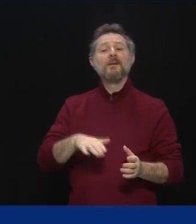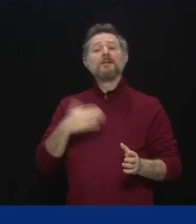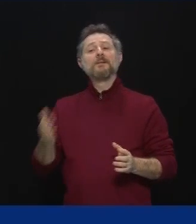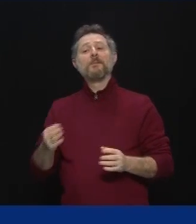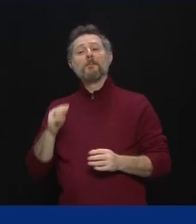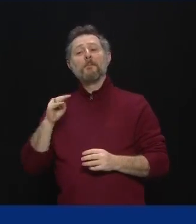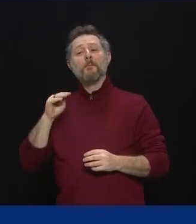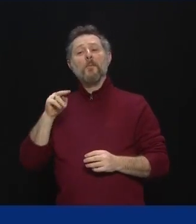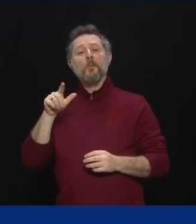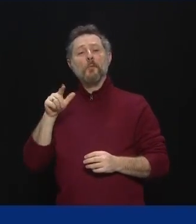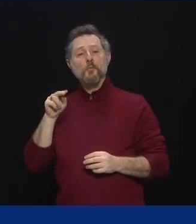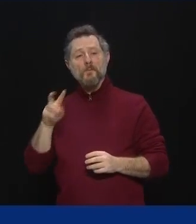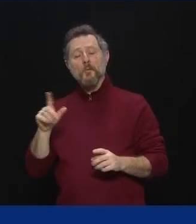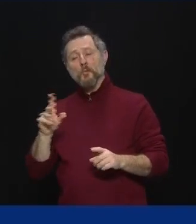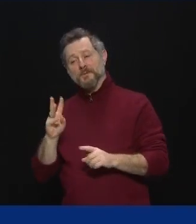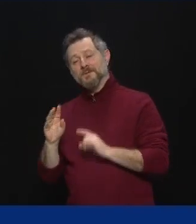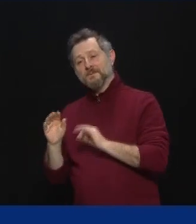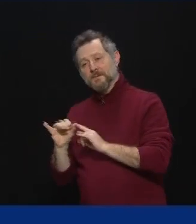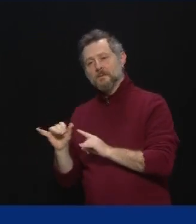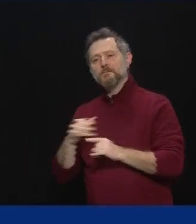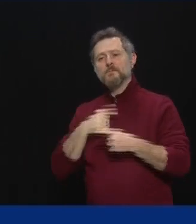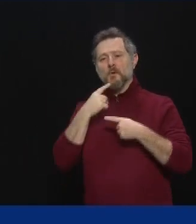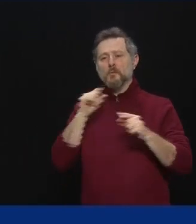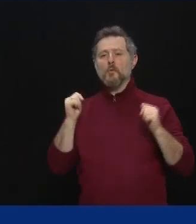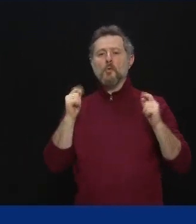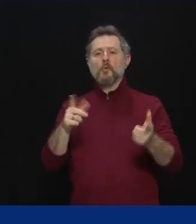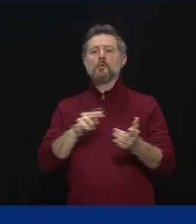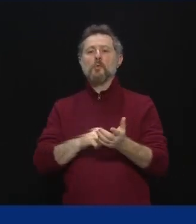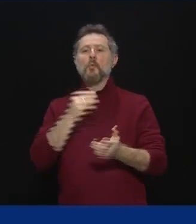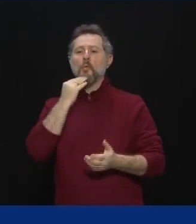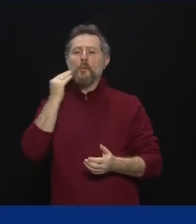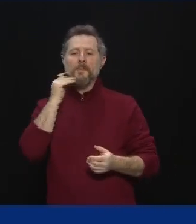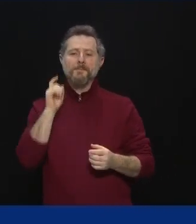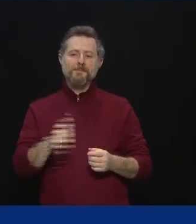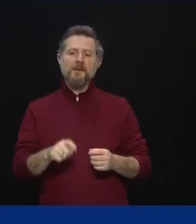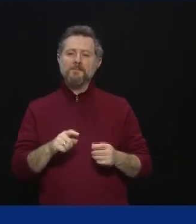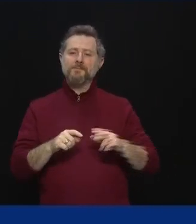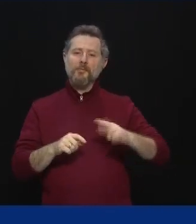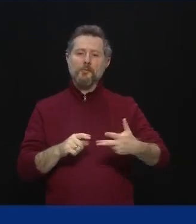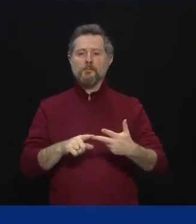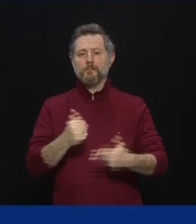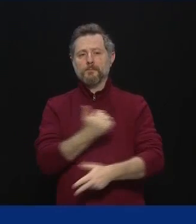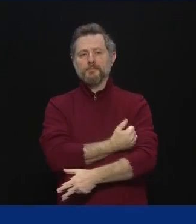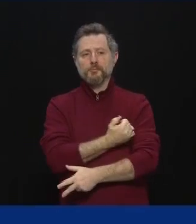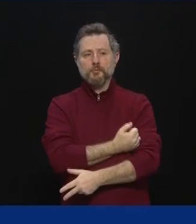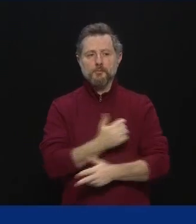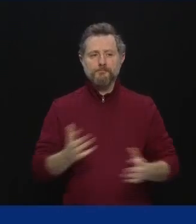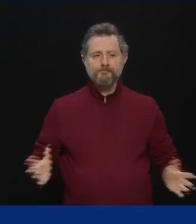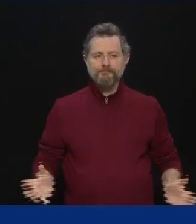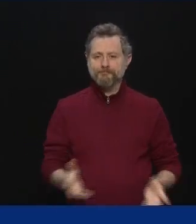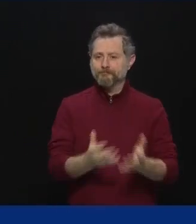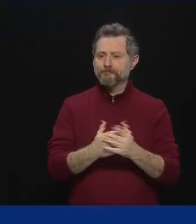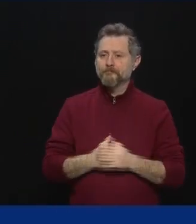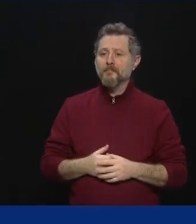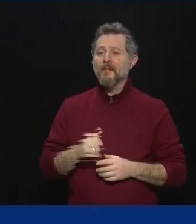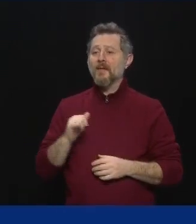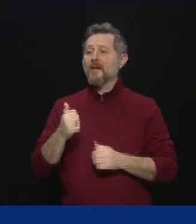THAT'S BEEN A CHALLENGE THROUGHOUT THIS WHOLE PROCESS. ALSO ON THE 26th OF NOVEMBER WE